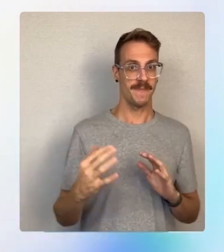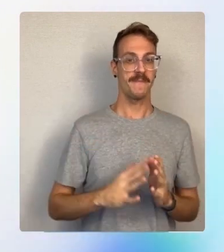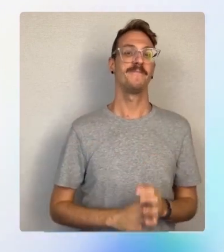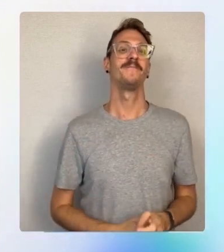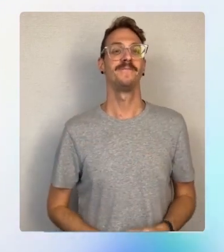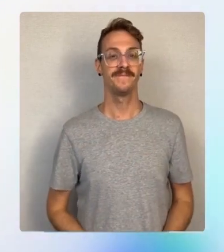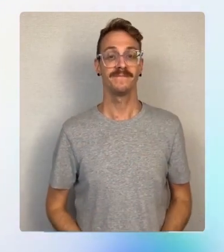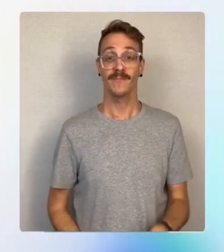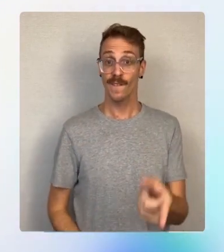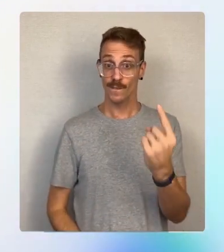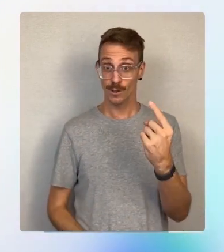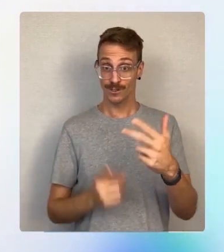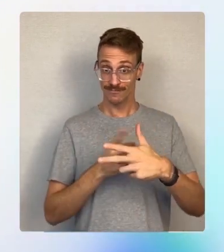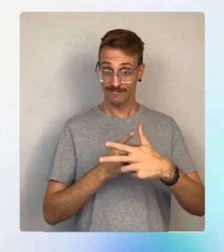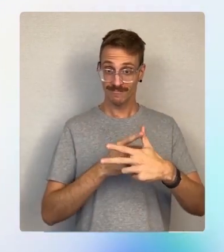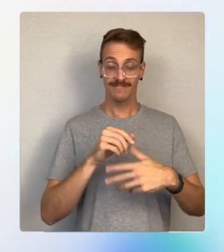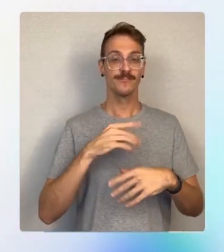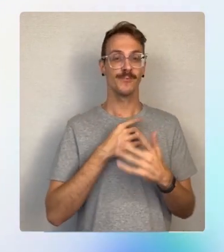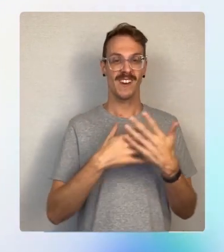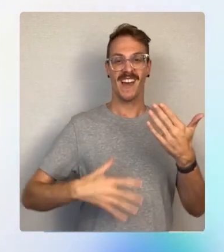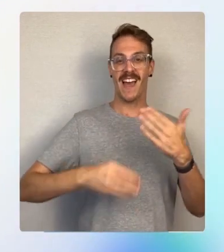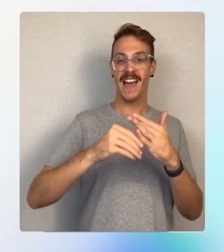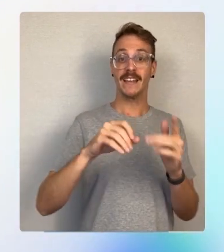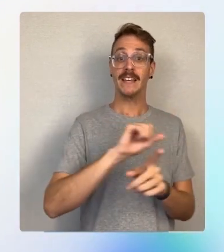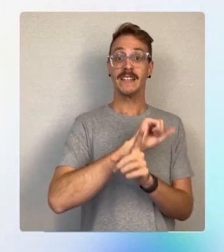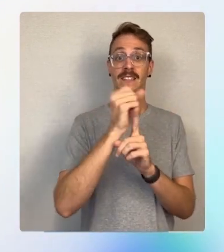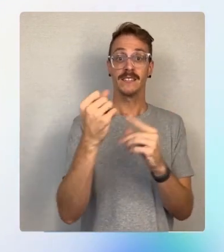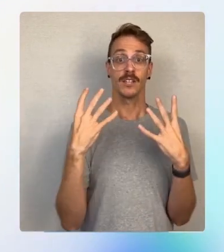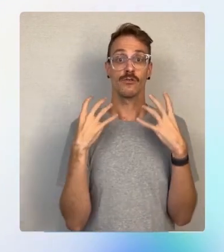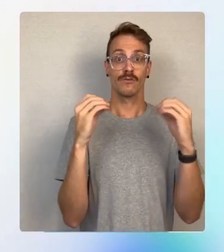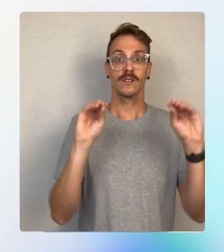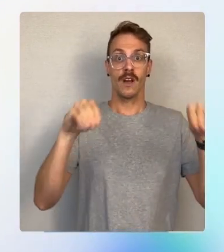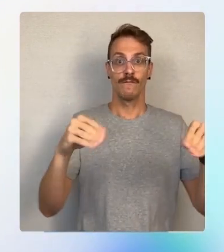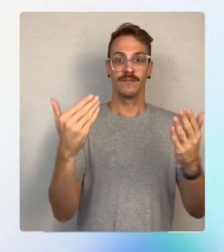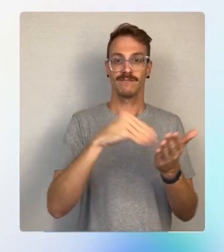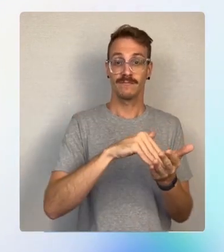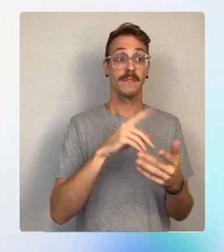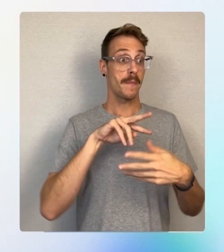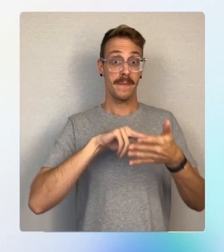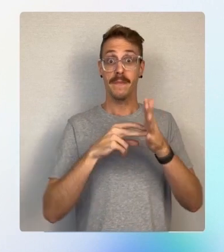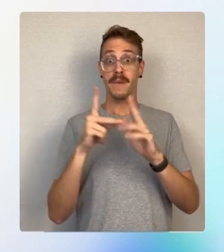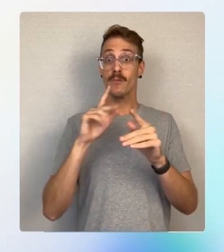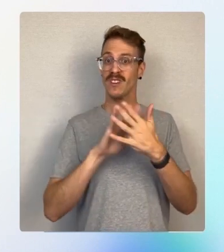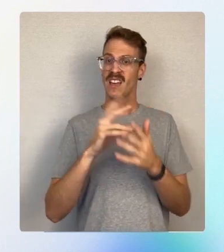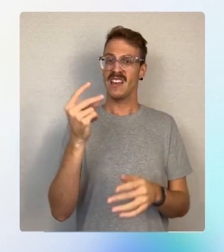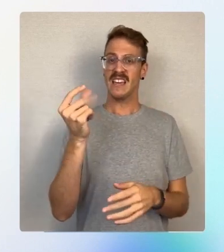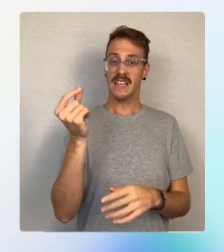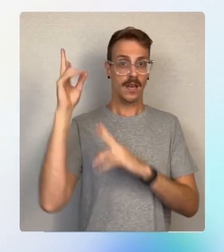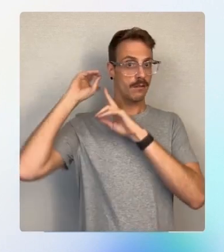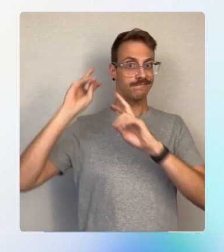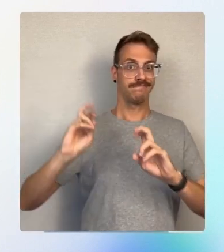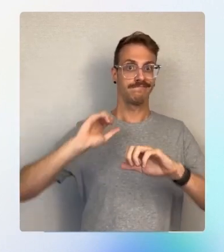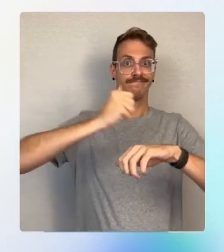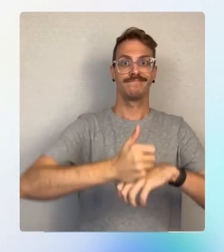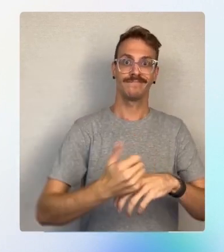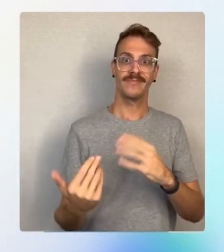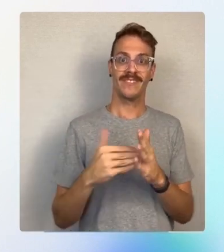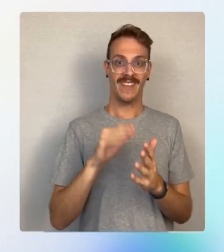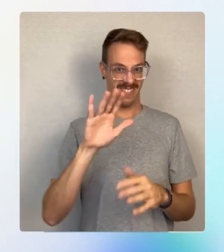One, we're adding Scene recovery to ensure people can reliably retrieve their Scene Model. This avoids the friction of a user